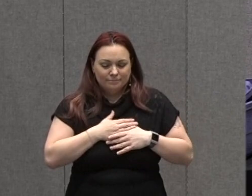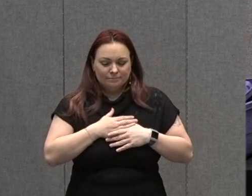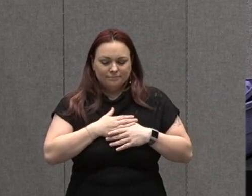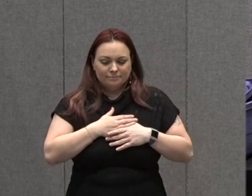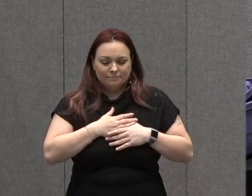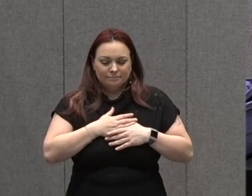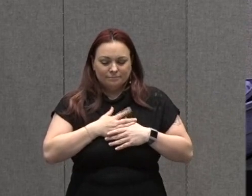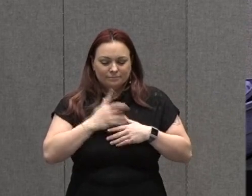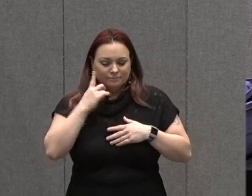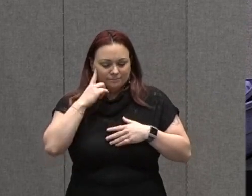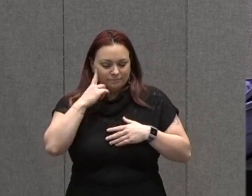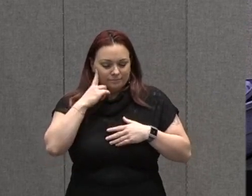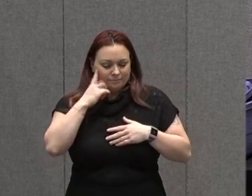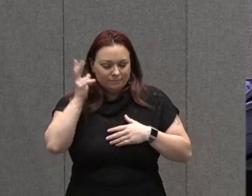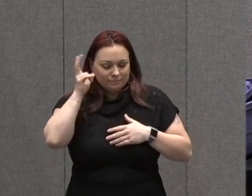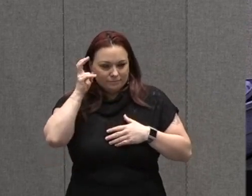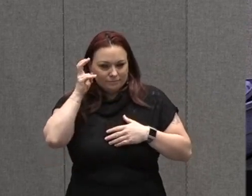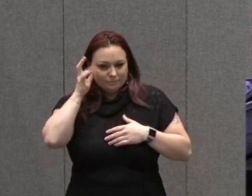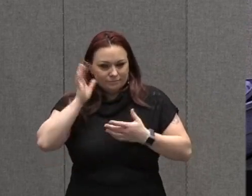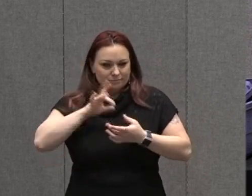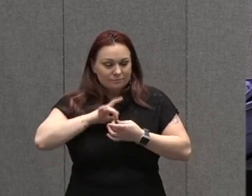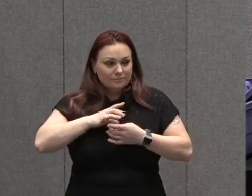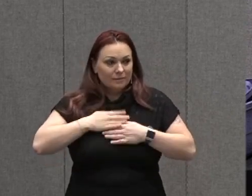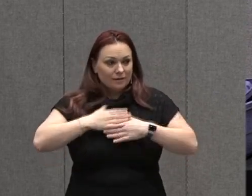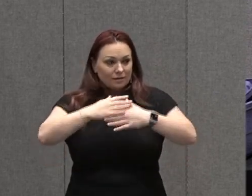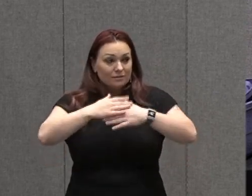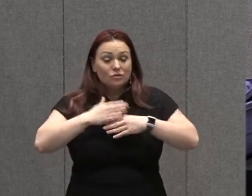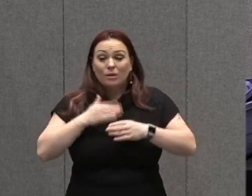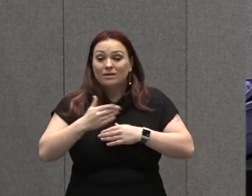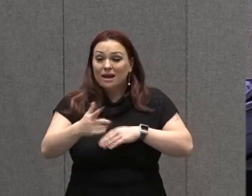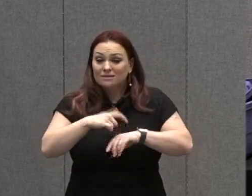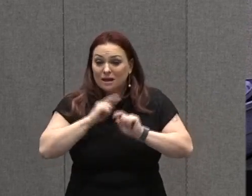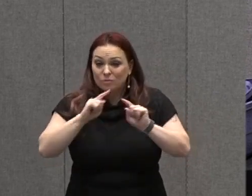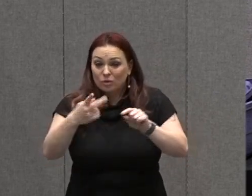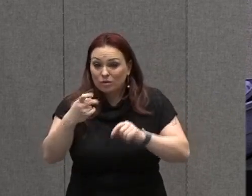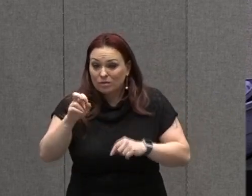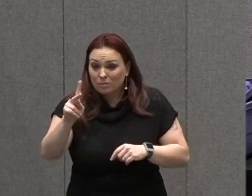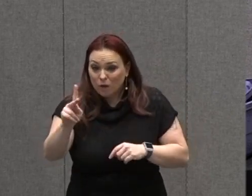Yes it's amazing yes, so next time you go to the park